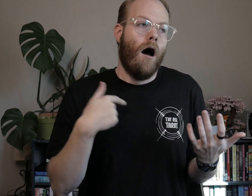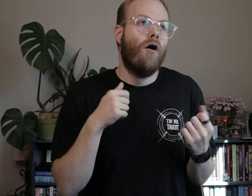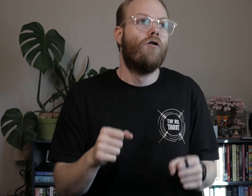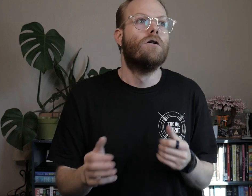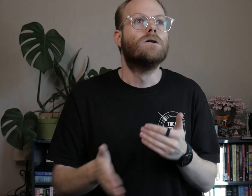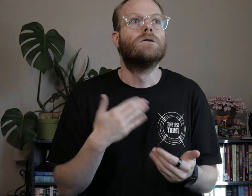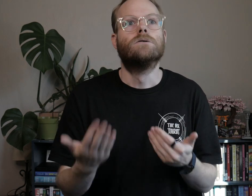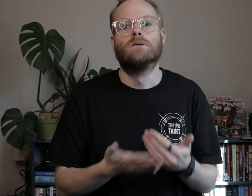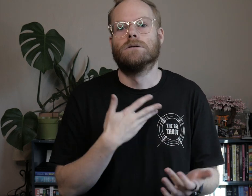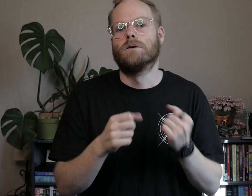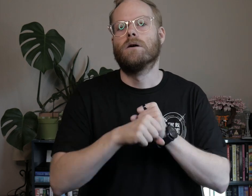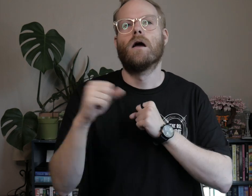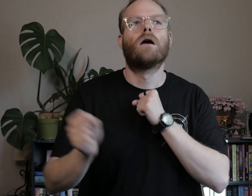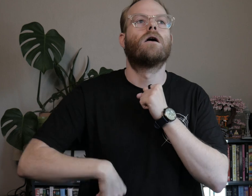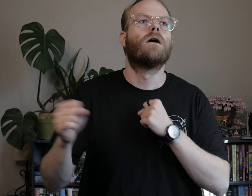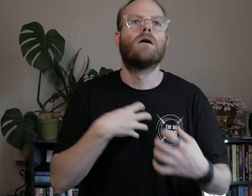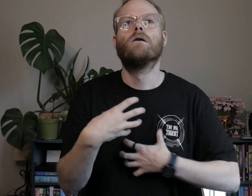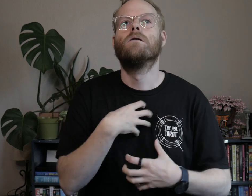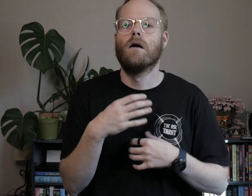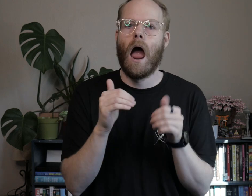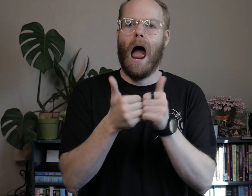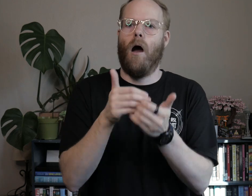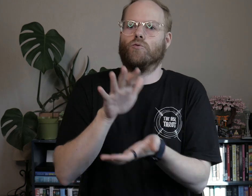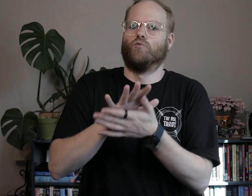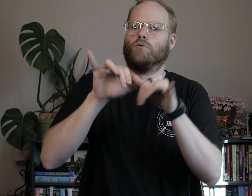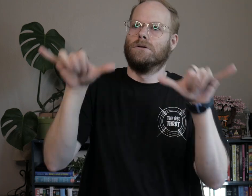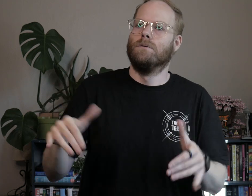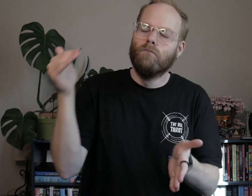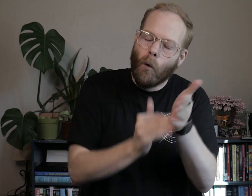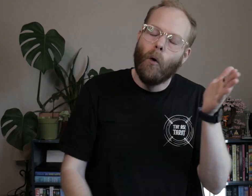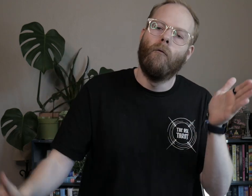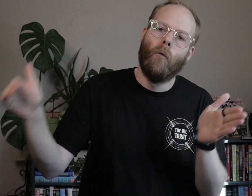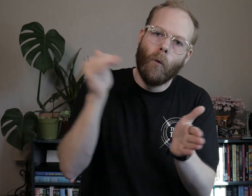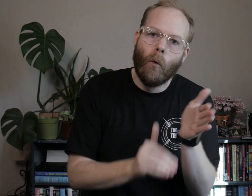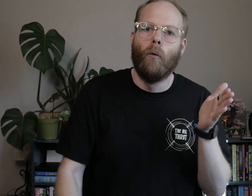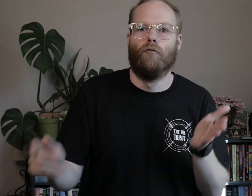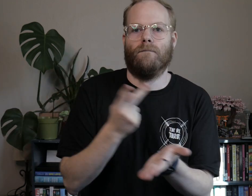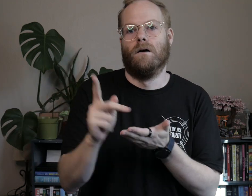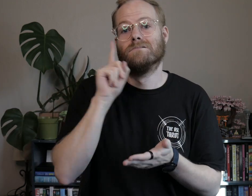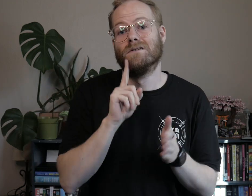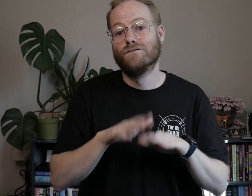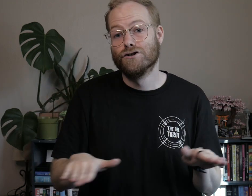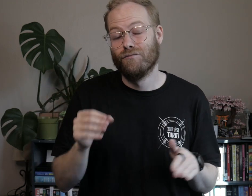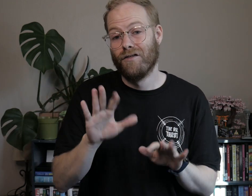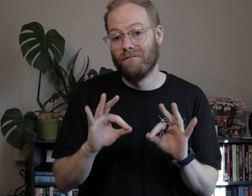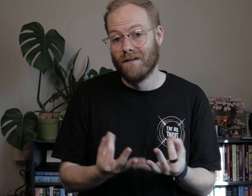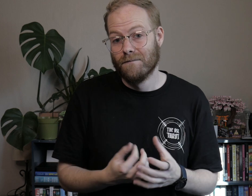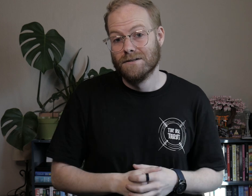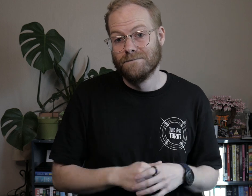I could easily go on a whole rant on how the school system, over and over, fails deaf children and their families.